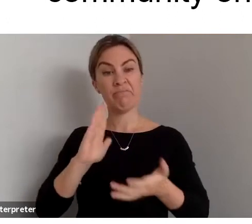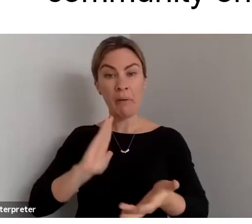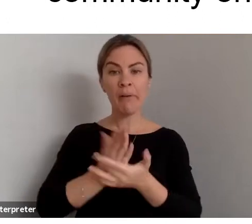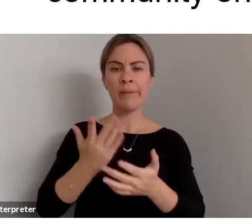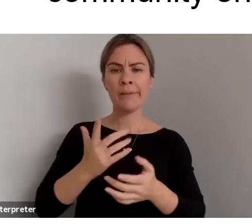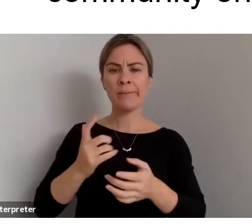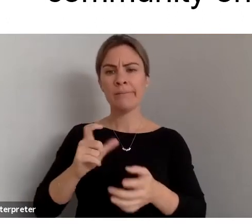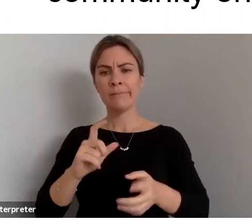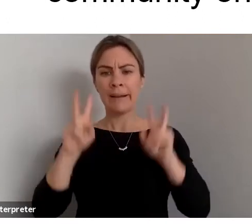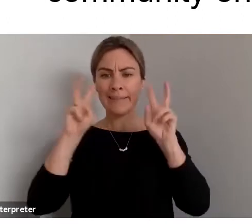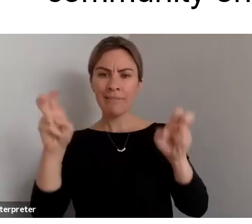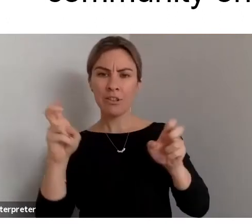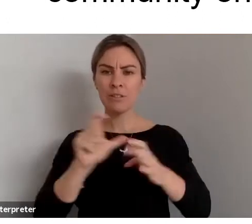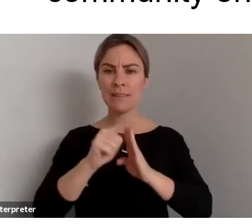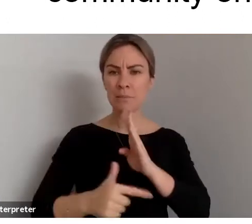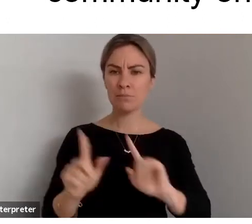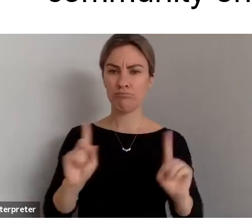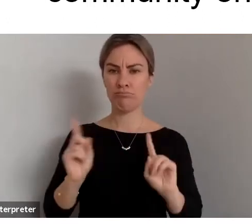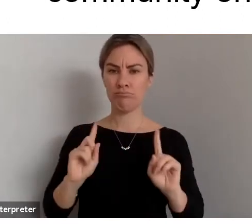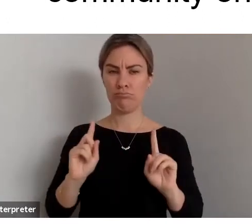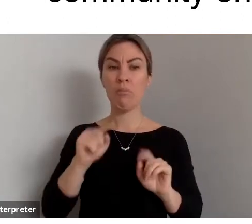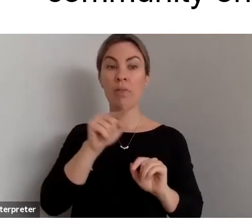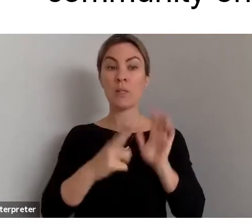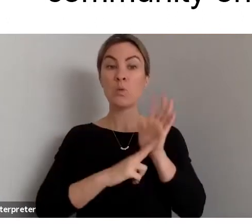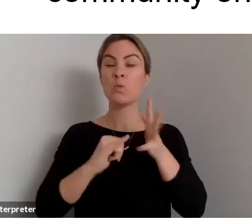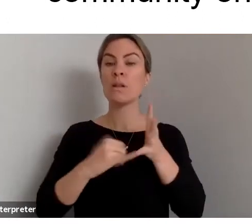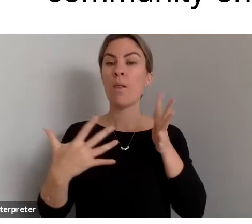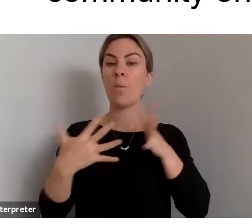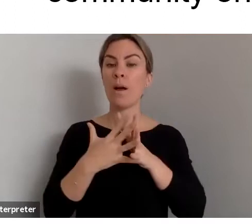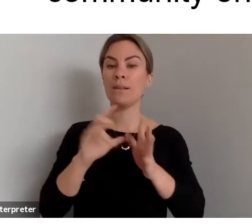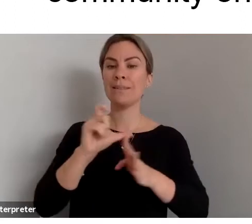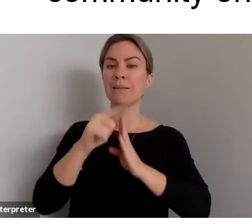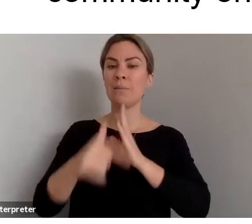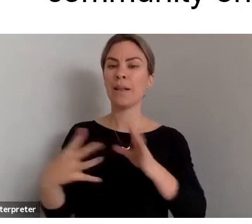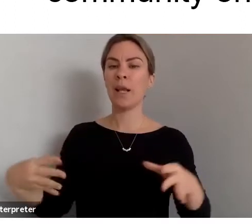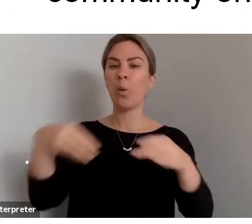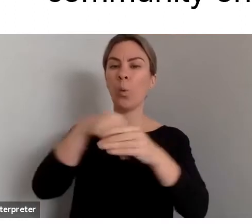This is from the New South Wales disability inclusion act 2014.